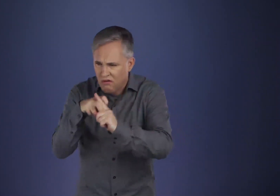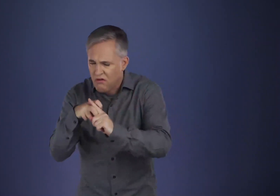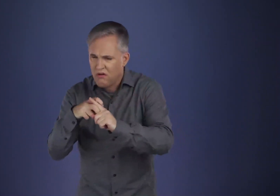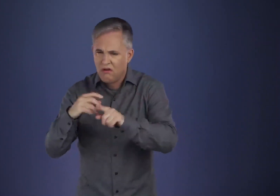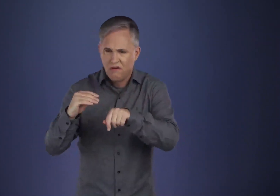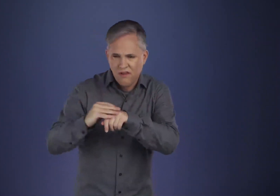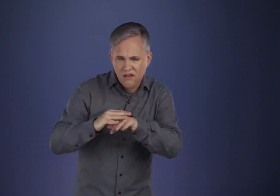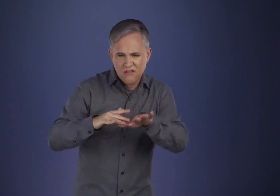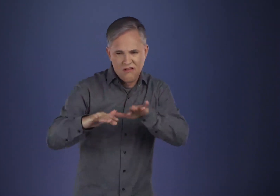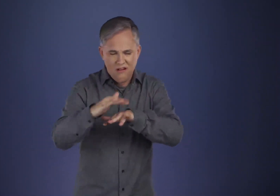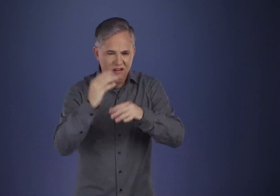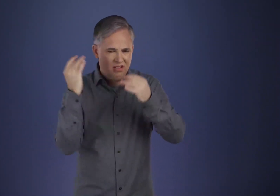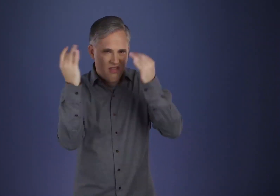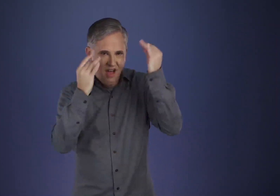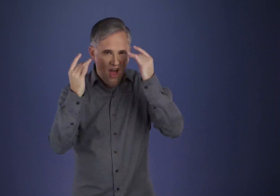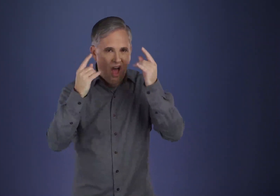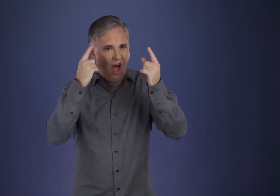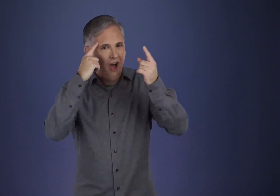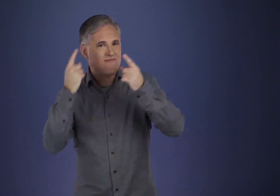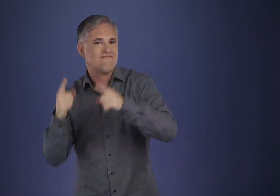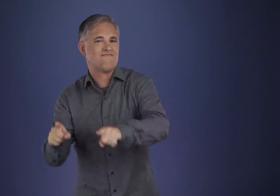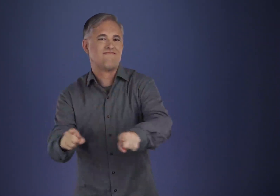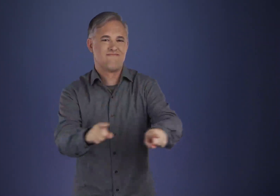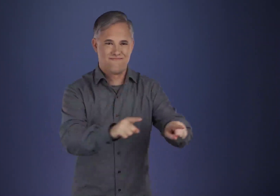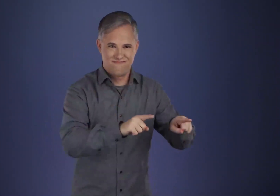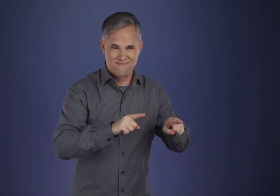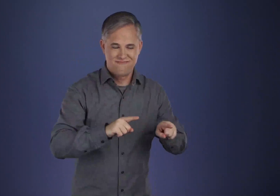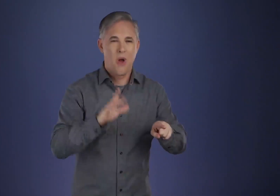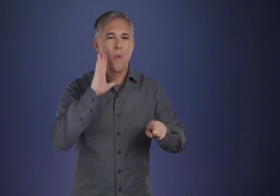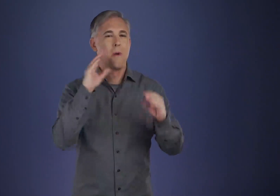will be in the long run wiser than any single leader.